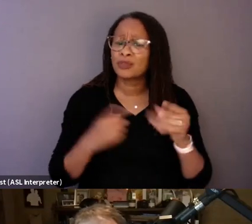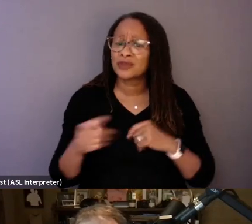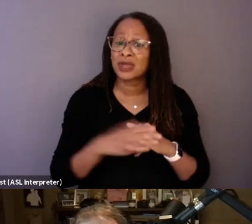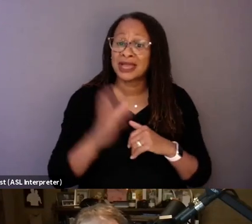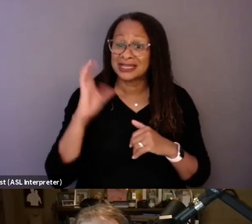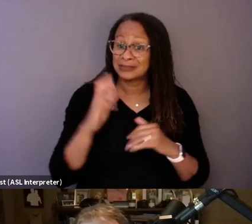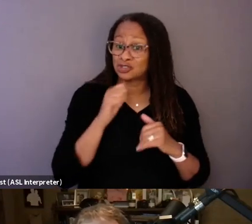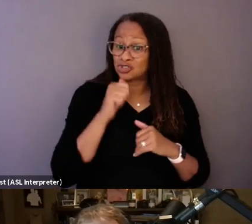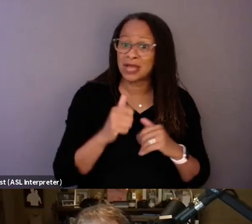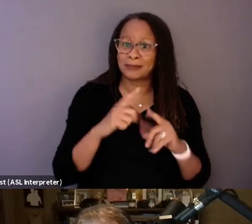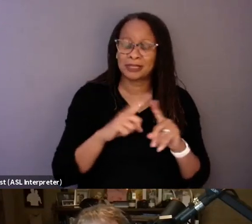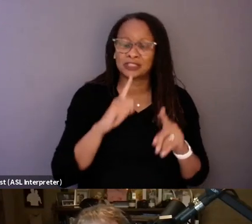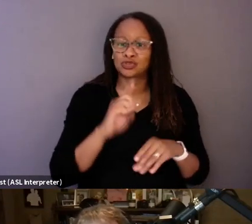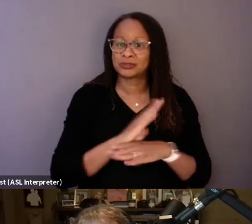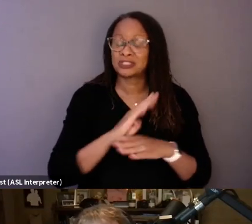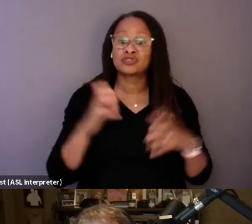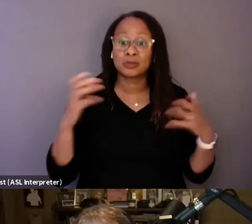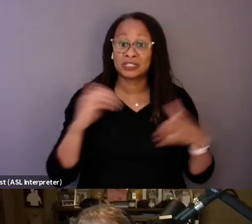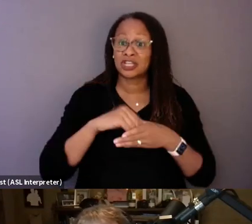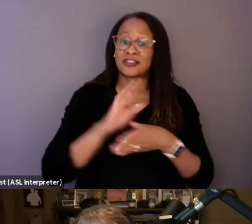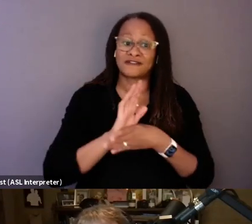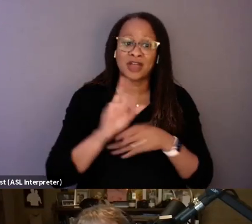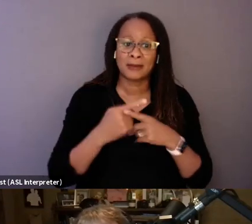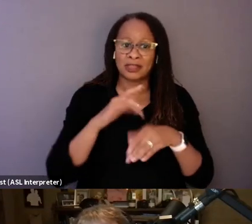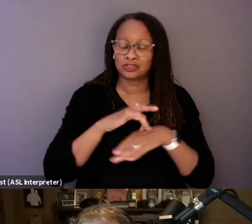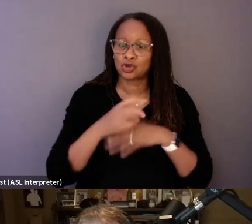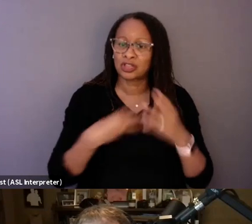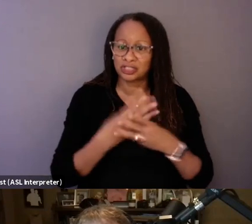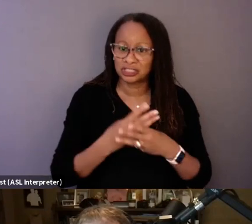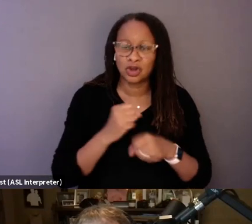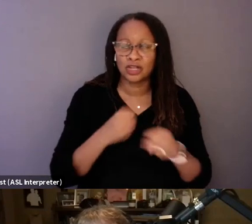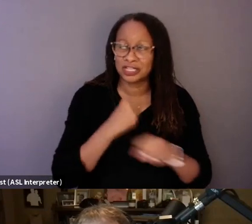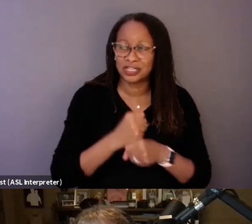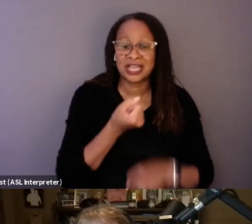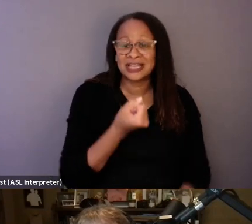there's actually so much in the film about John's earlier as the 69 to 75 years,